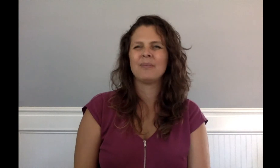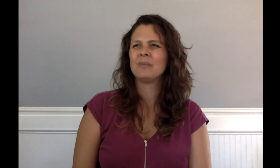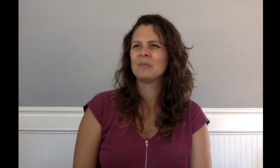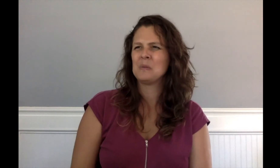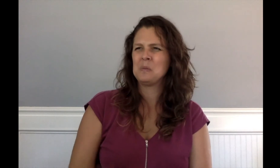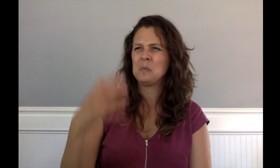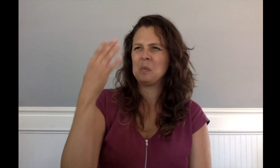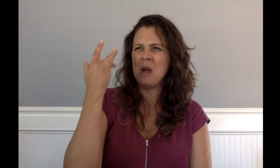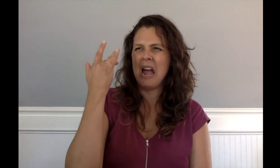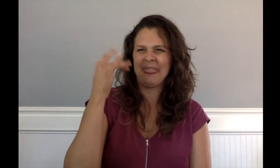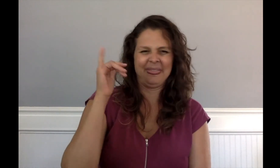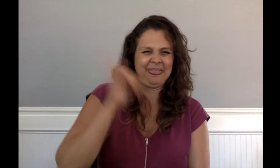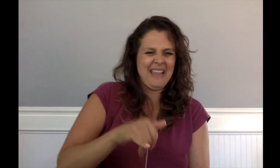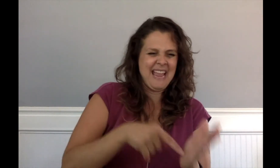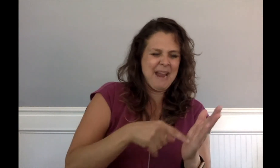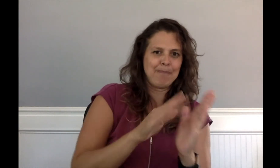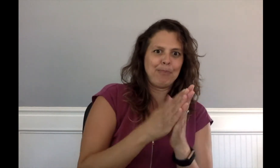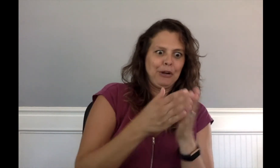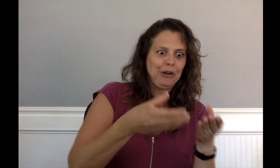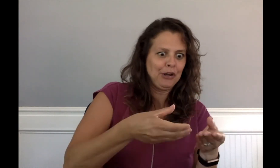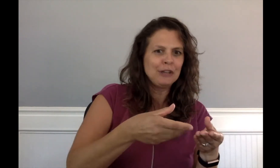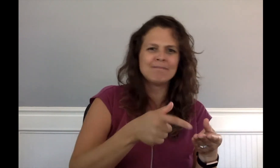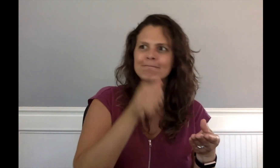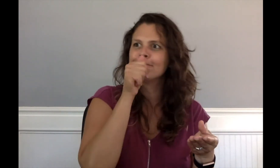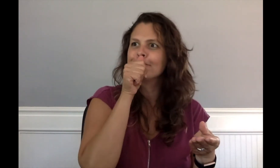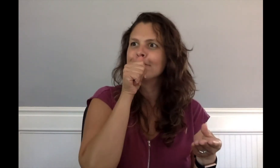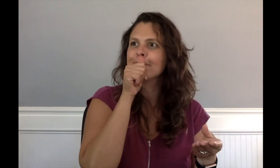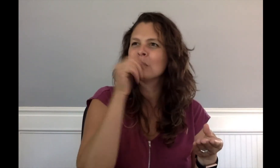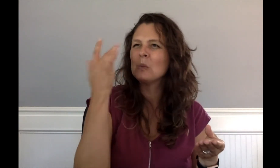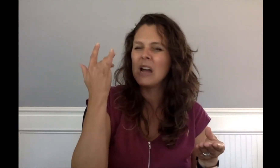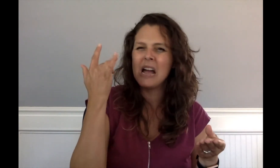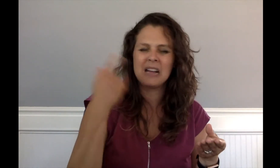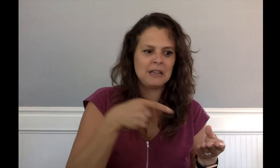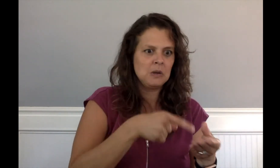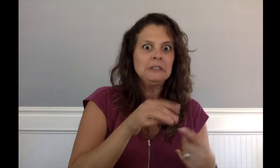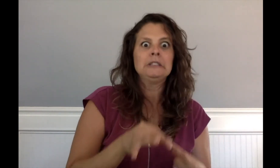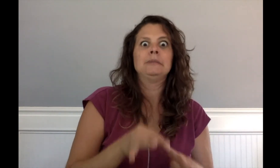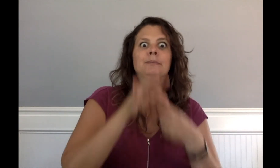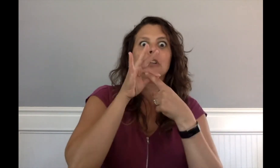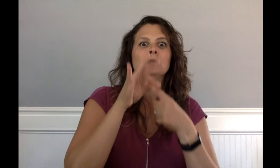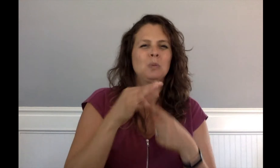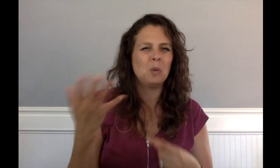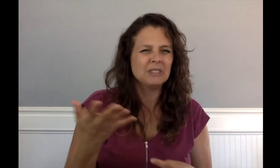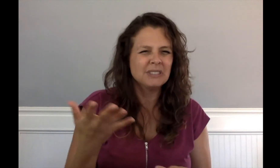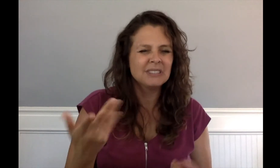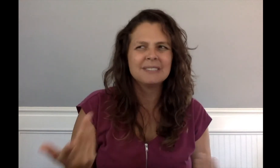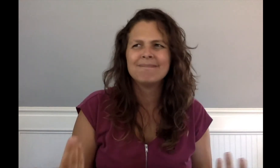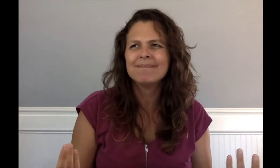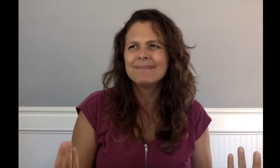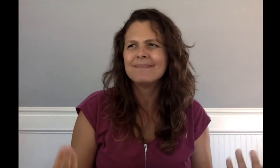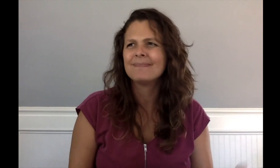headstone? And why is THIS book the secret? What's so special about this book?"